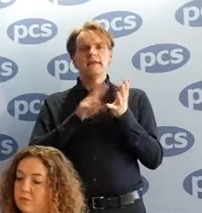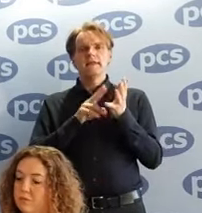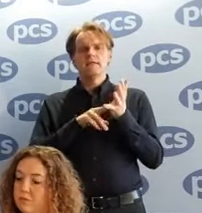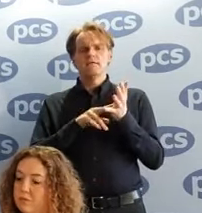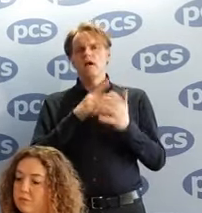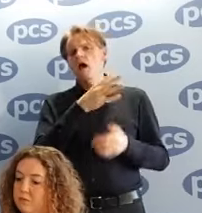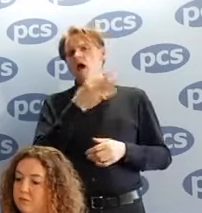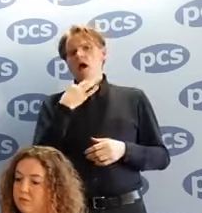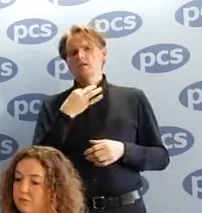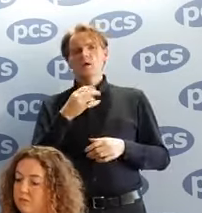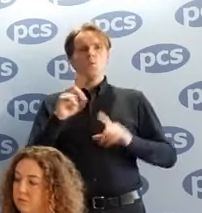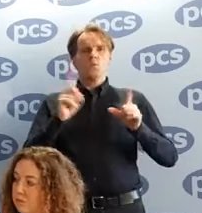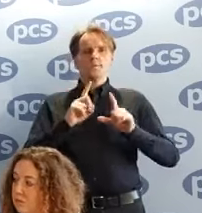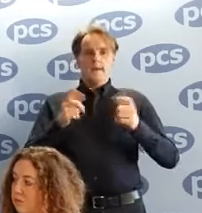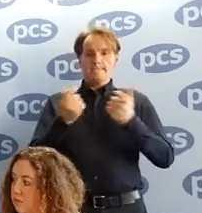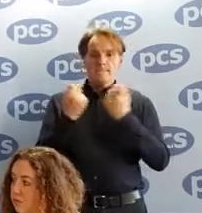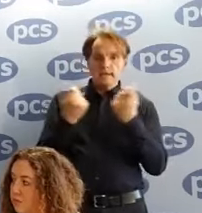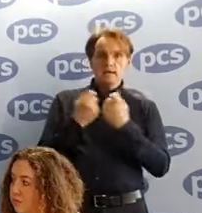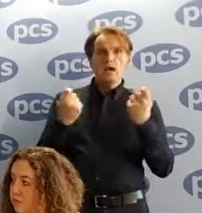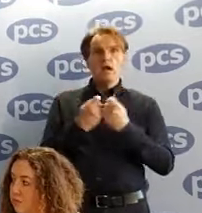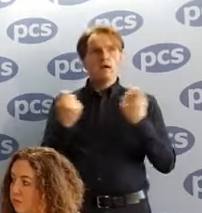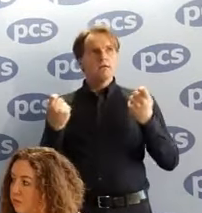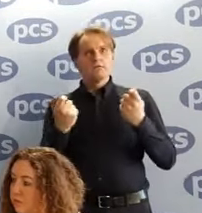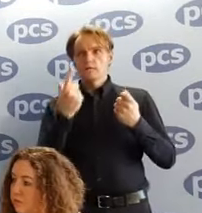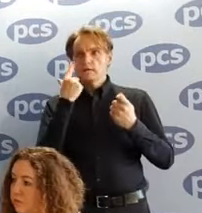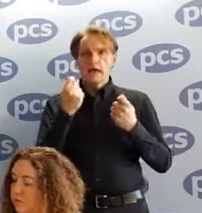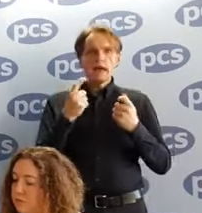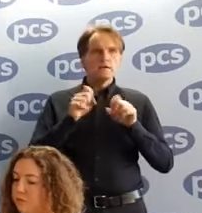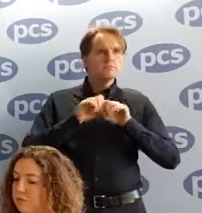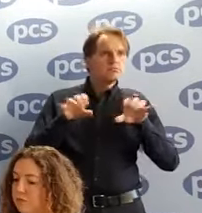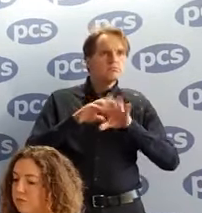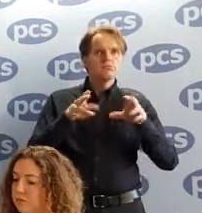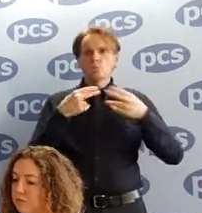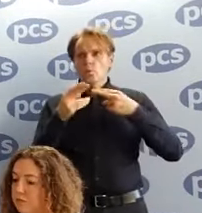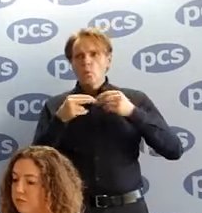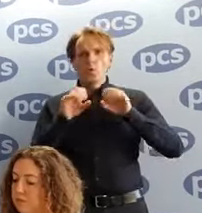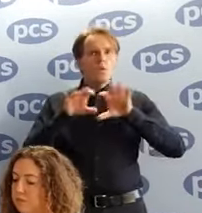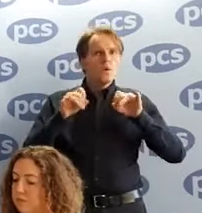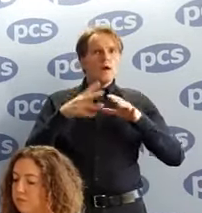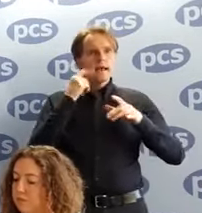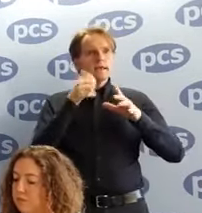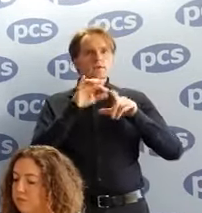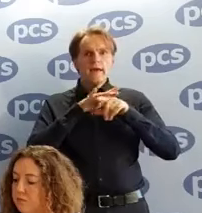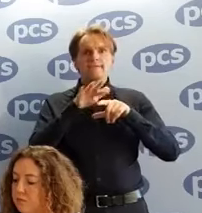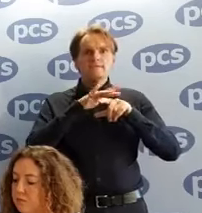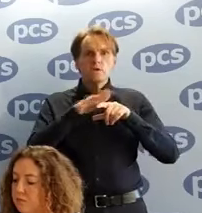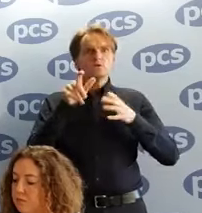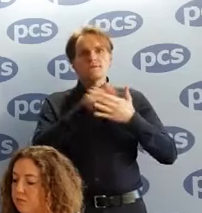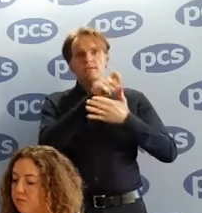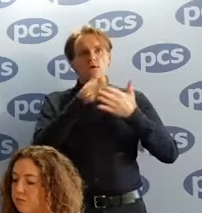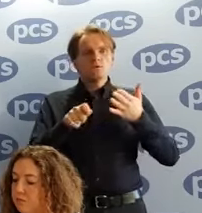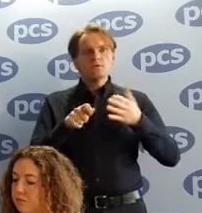to use their vote? Well if conference agrees to have this ballot let me